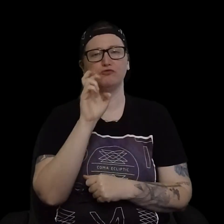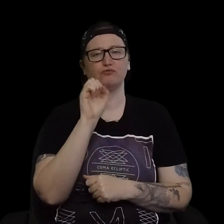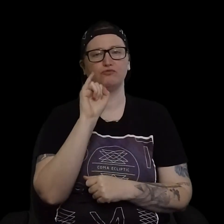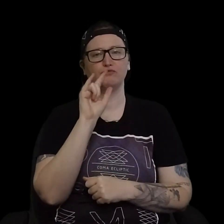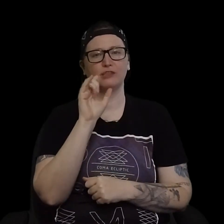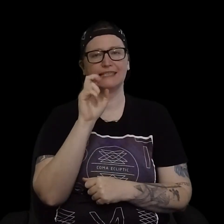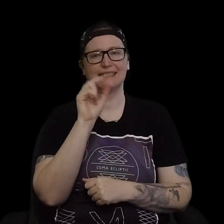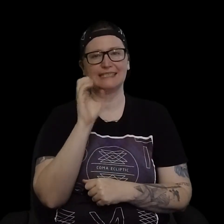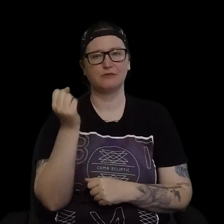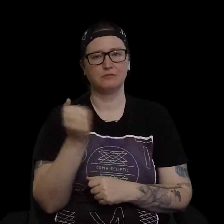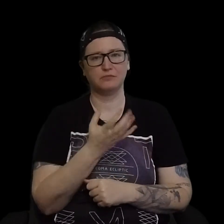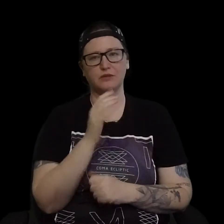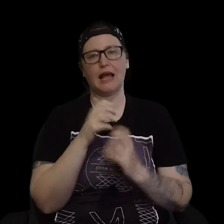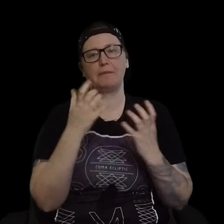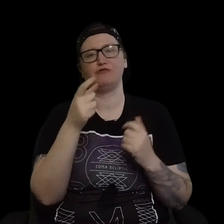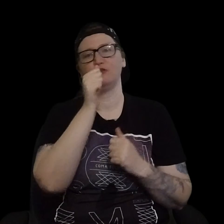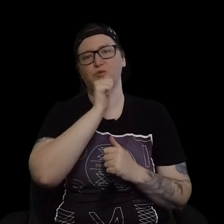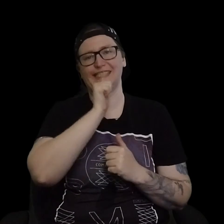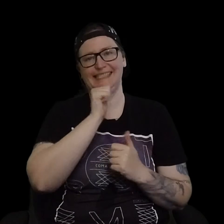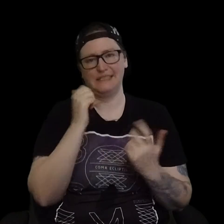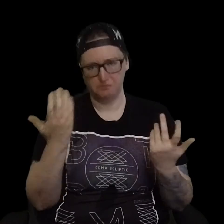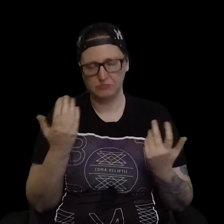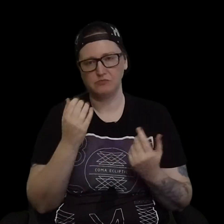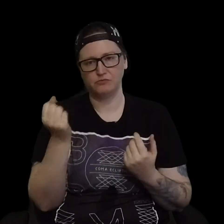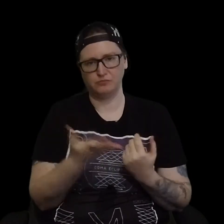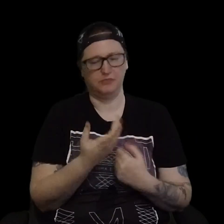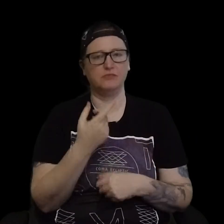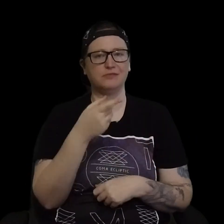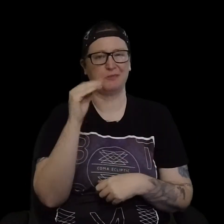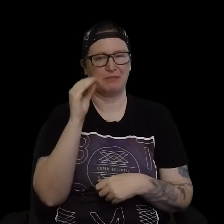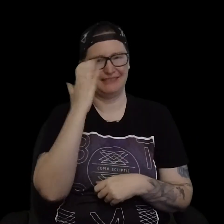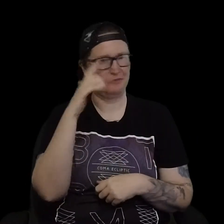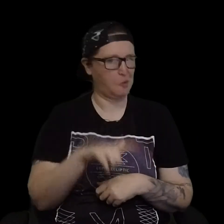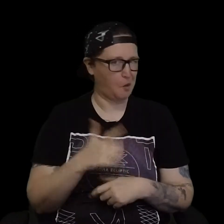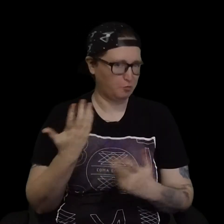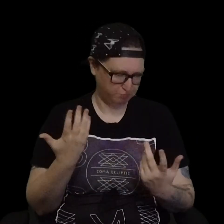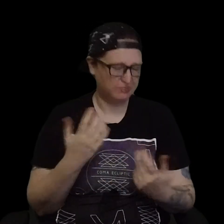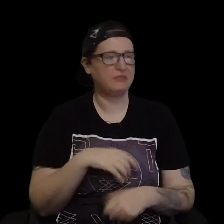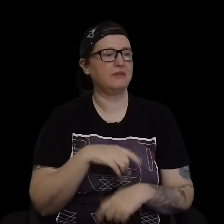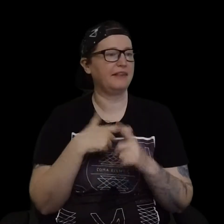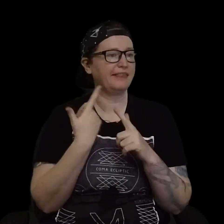so you're gonna start resilience so see how much resilience you have and puppets seem pretty low